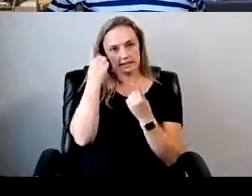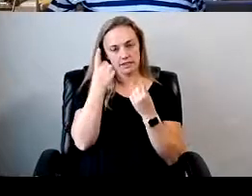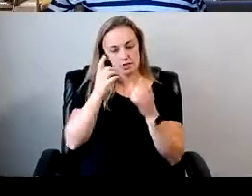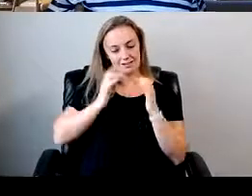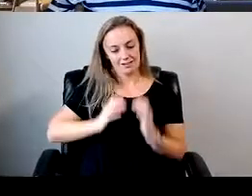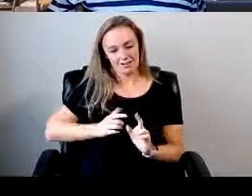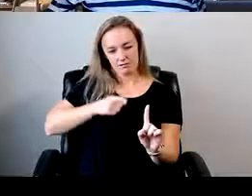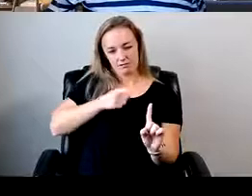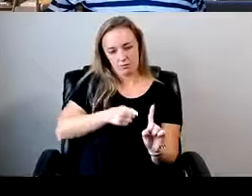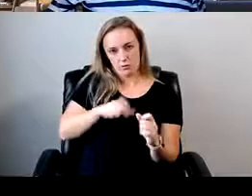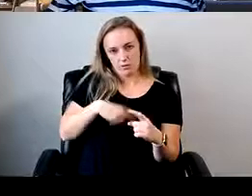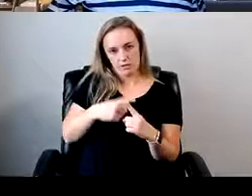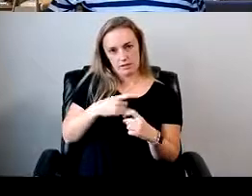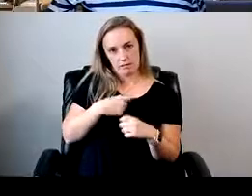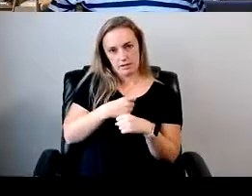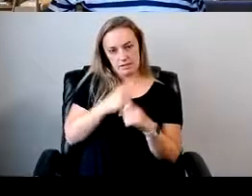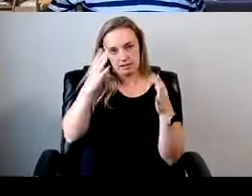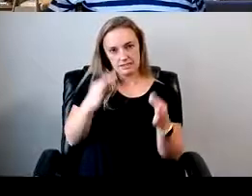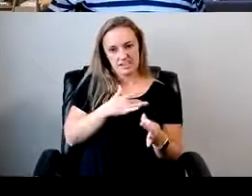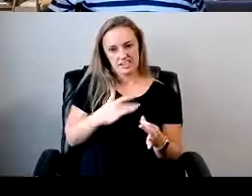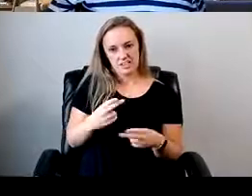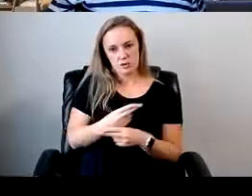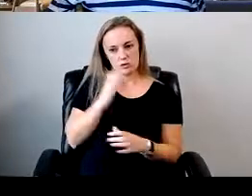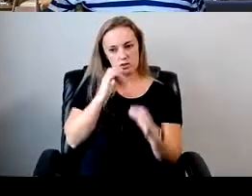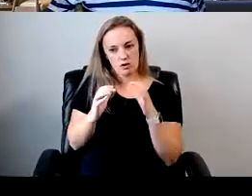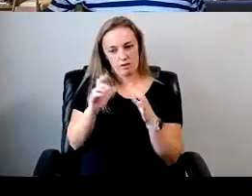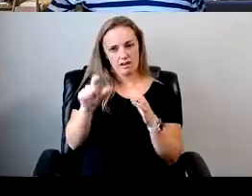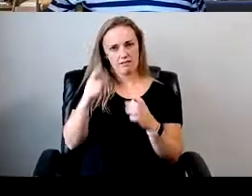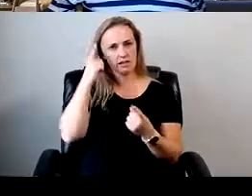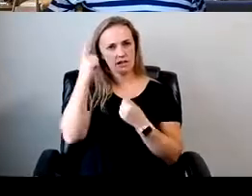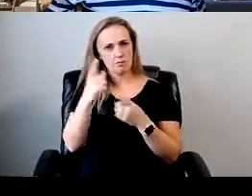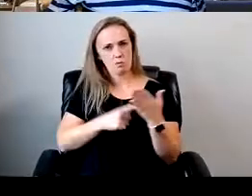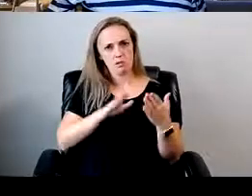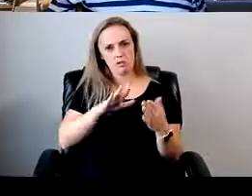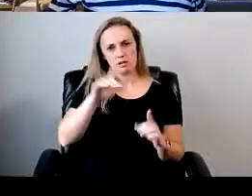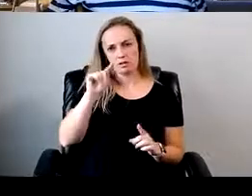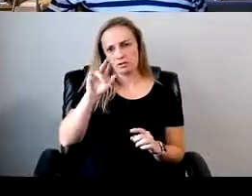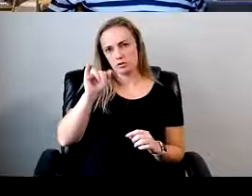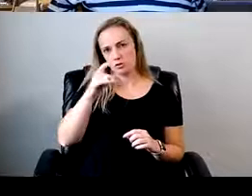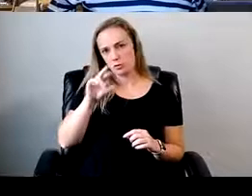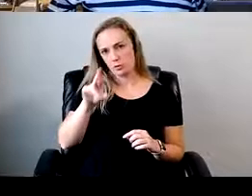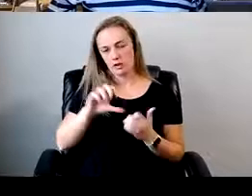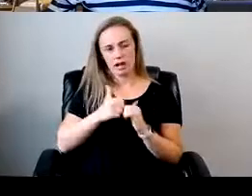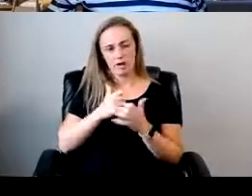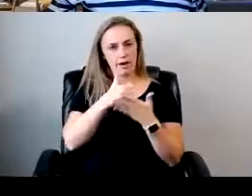usually through conversation, you can kind of figure out sort of some of what the triggers are for somebody to help them understand in a learning environment,